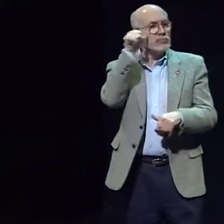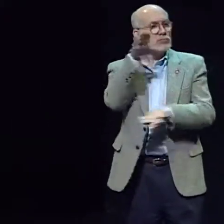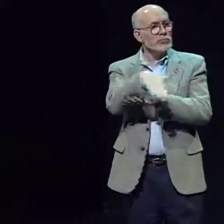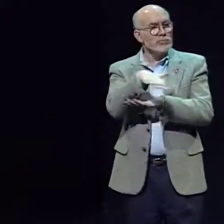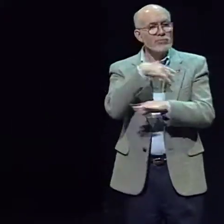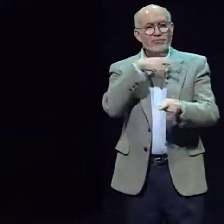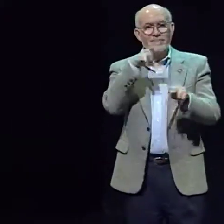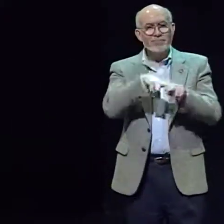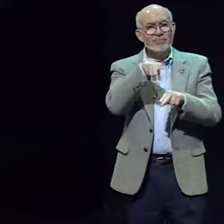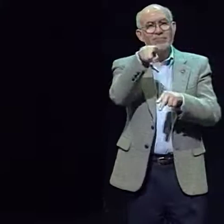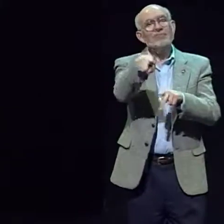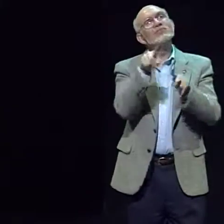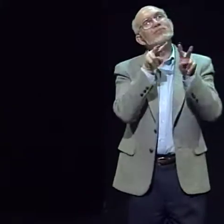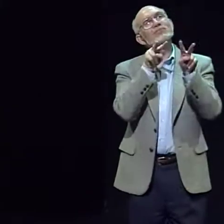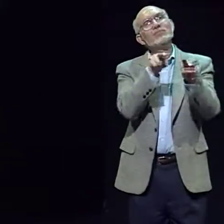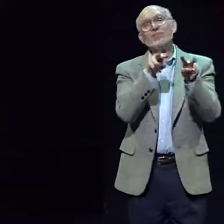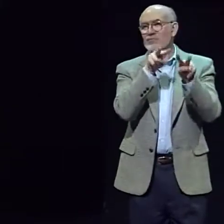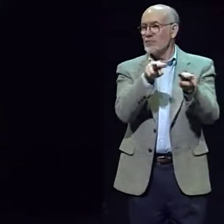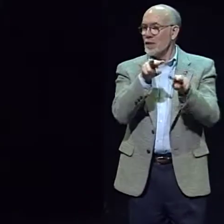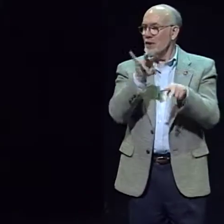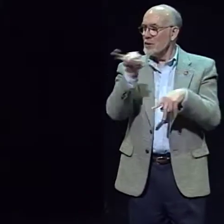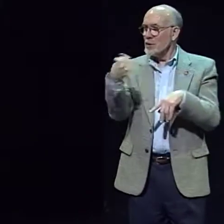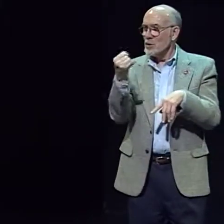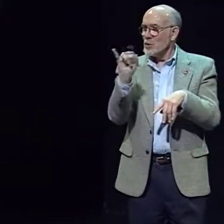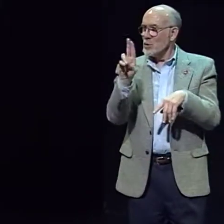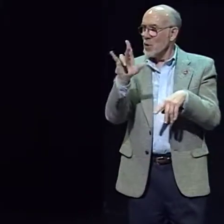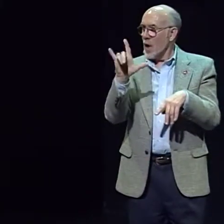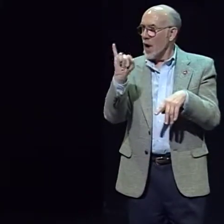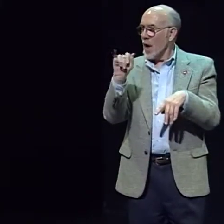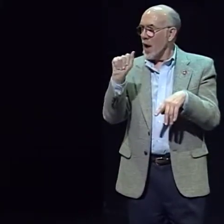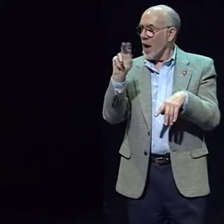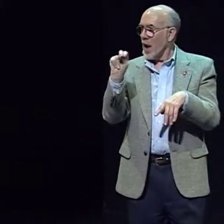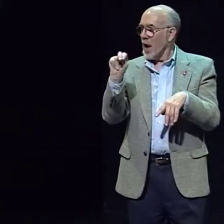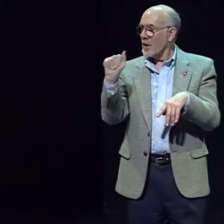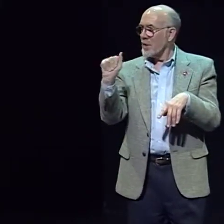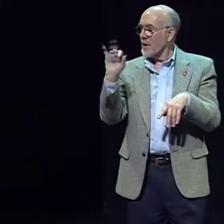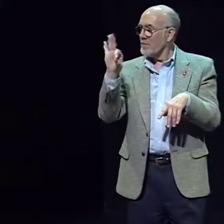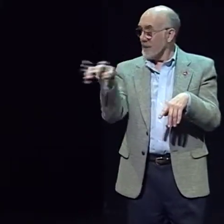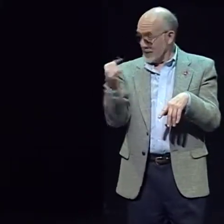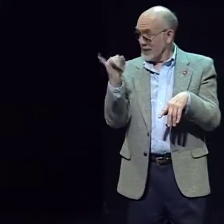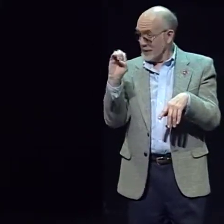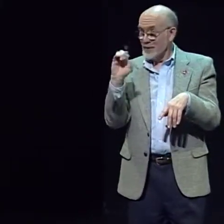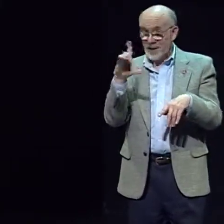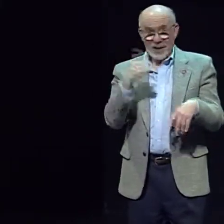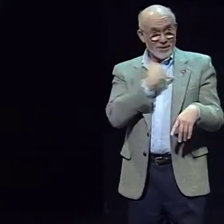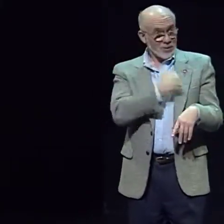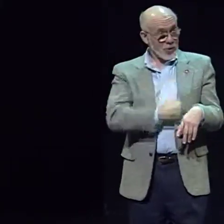LAST NIGHT, I SAT IN THE AUDIENCE WATCHING JULIANNA FJELD.